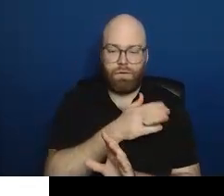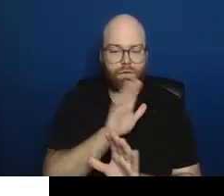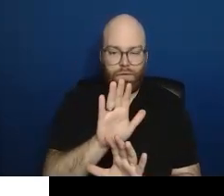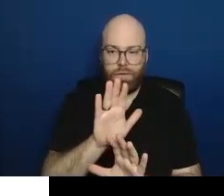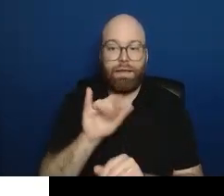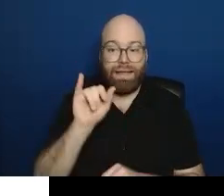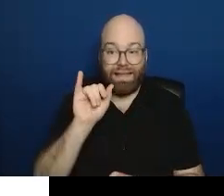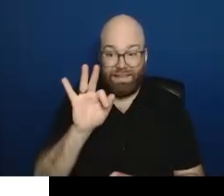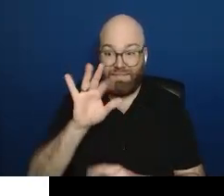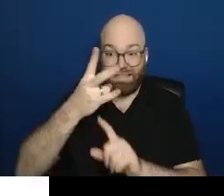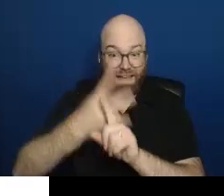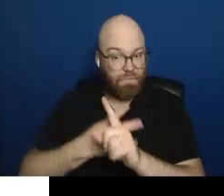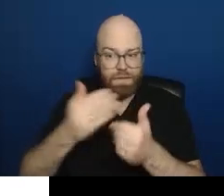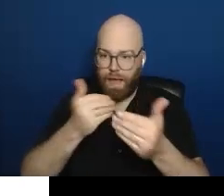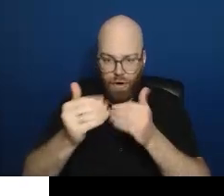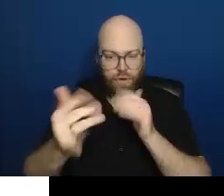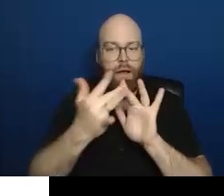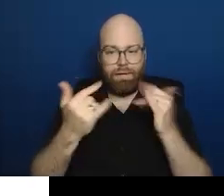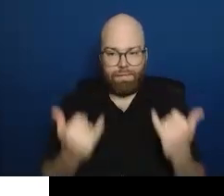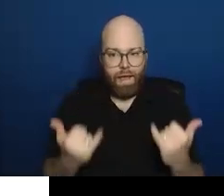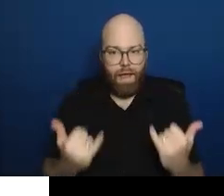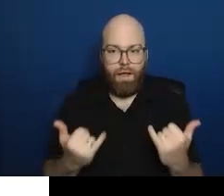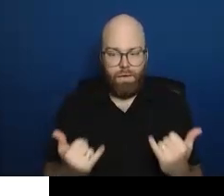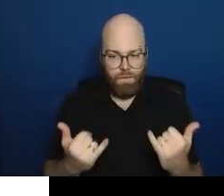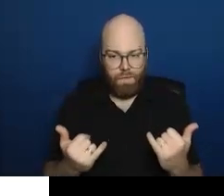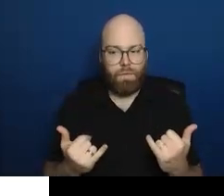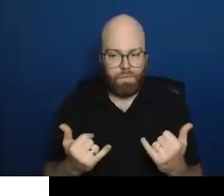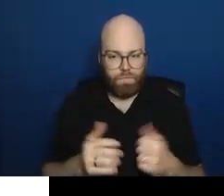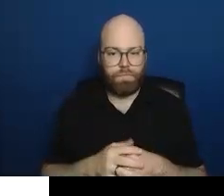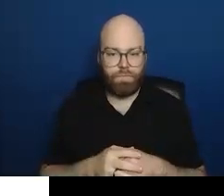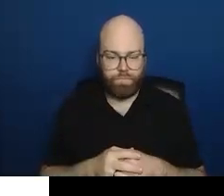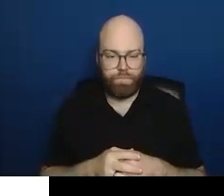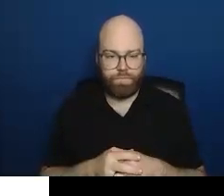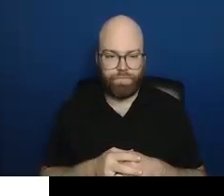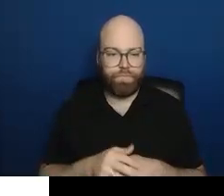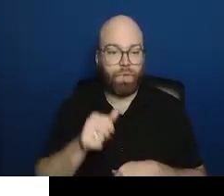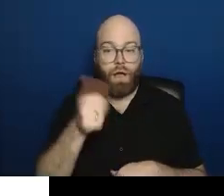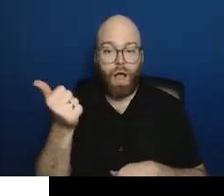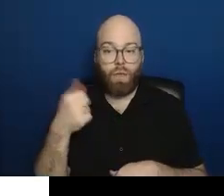in seven months, doesn't matter. Contact us now. The other thing we want people to take into consideration is